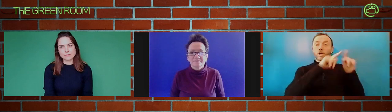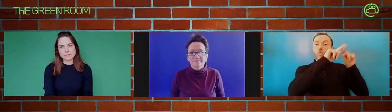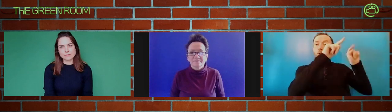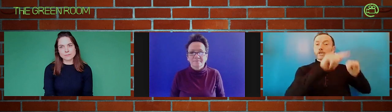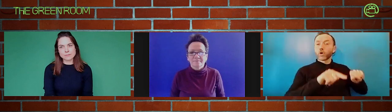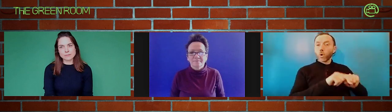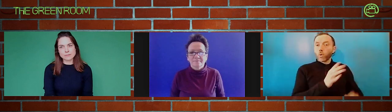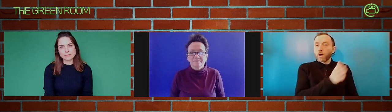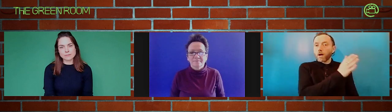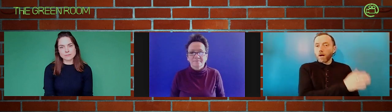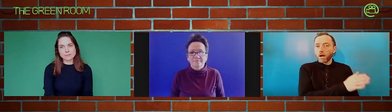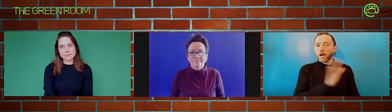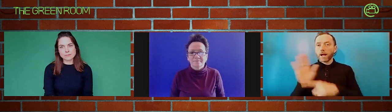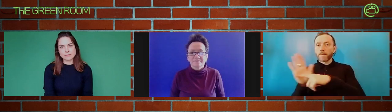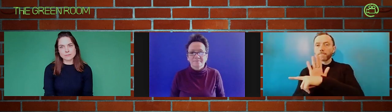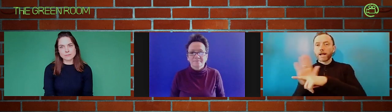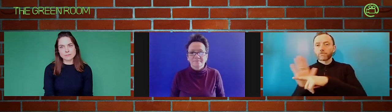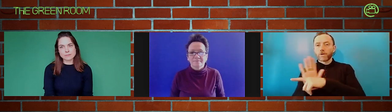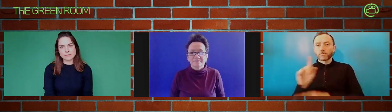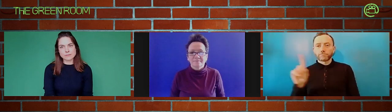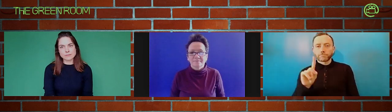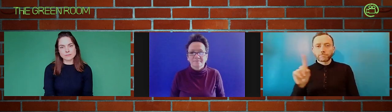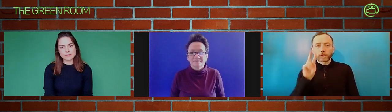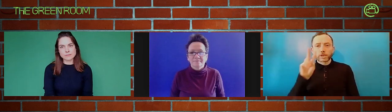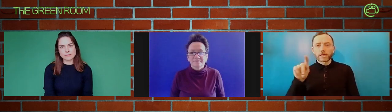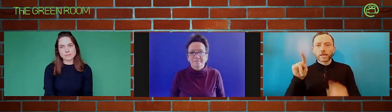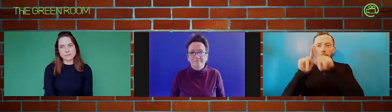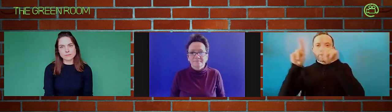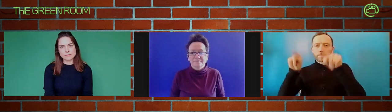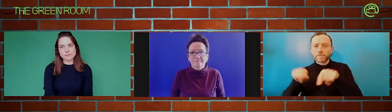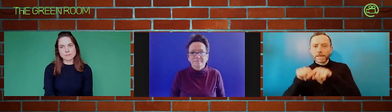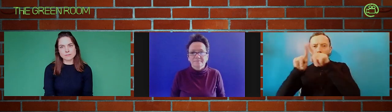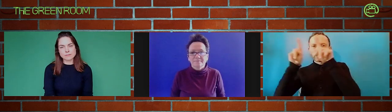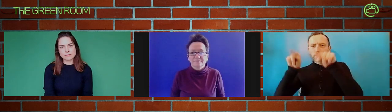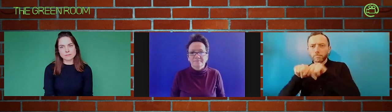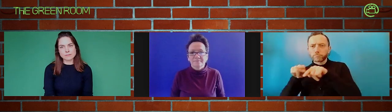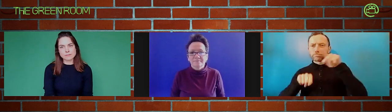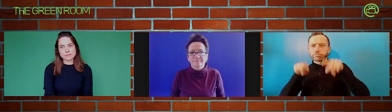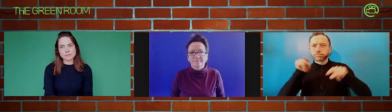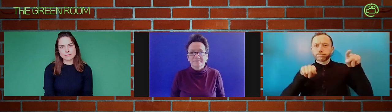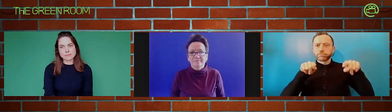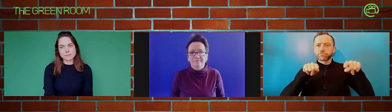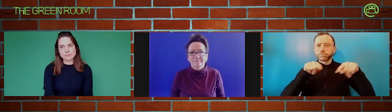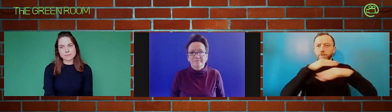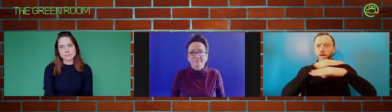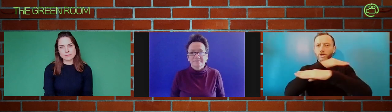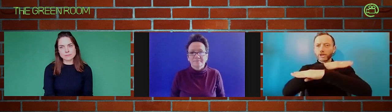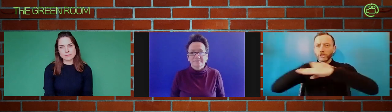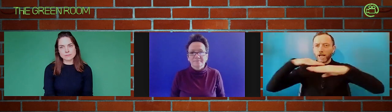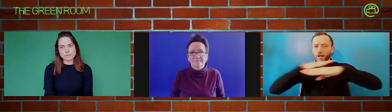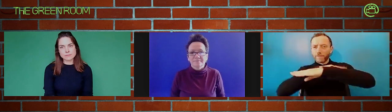and in the background you can see some pictures and some bits and pieces on some shelves and a bed